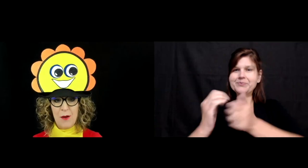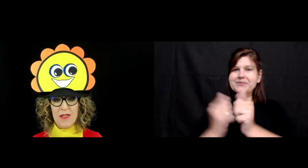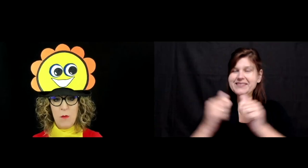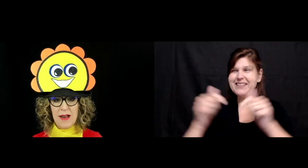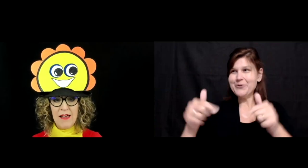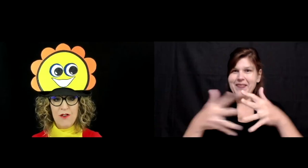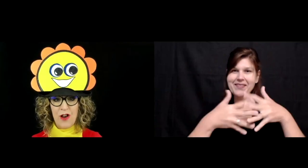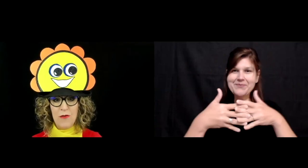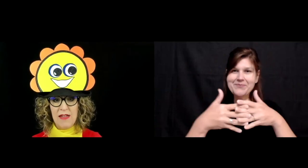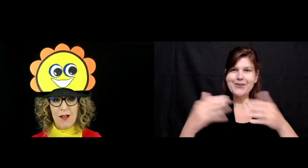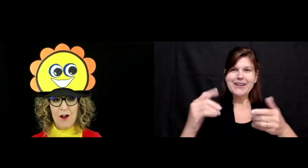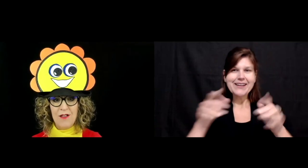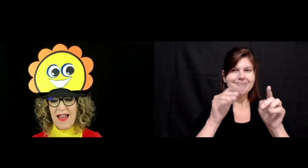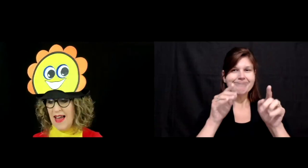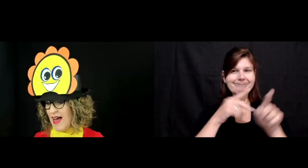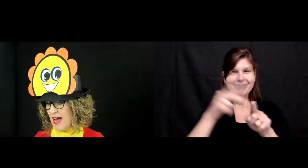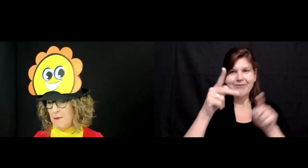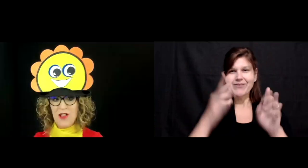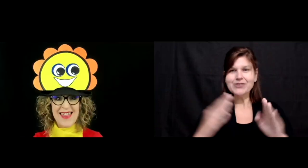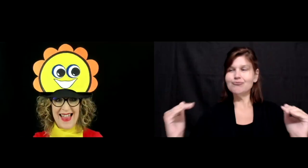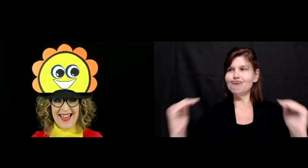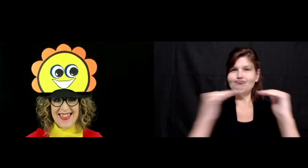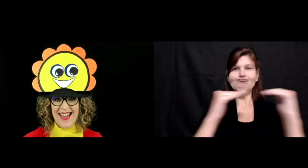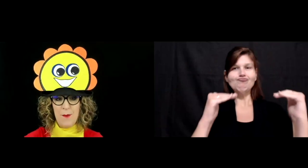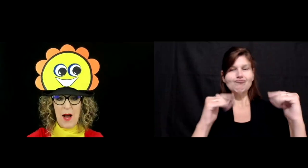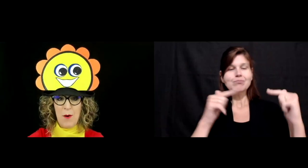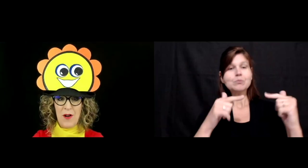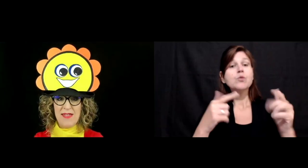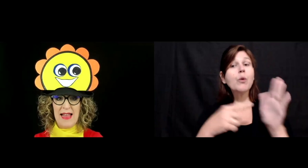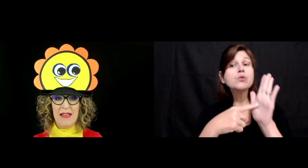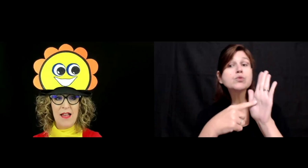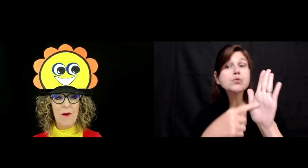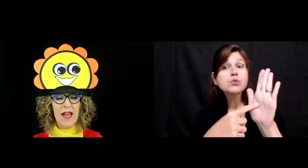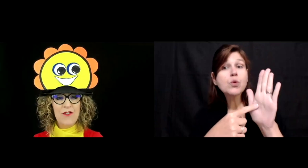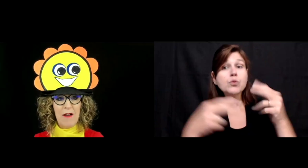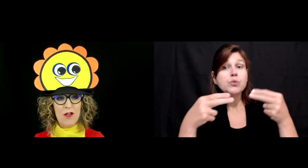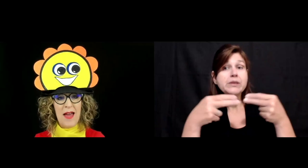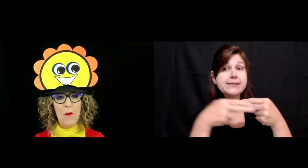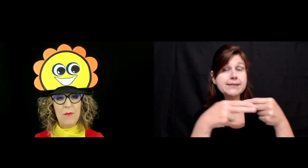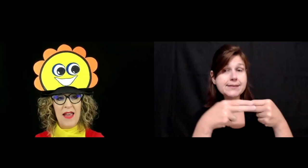So I would like to show this on the slide, on the PowerPoint slides. So just have to bear with me